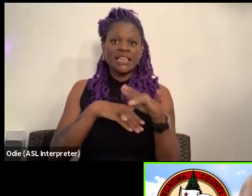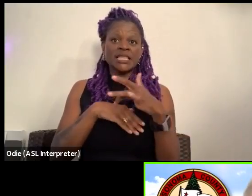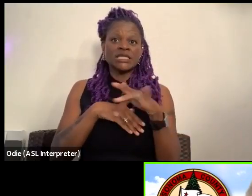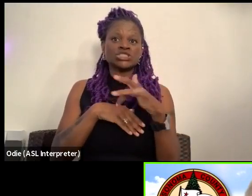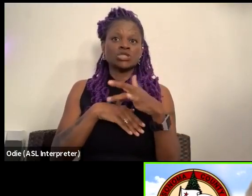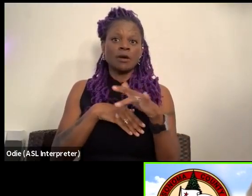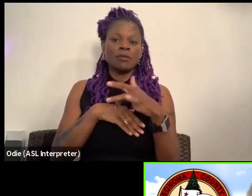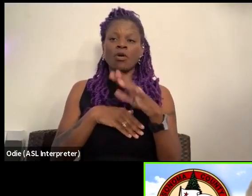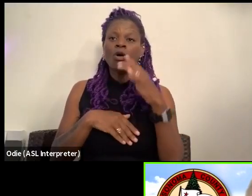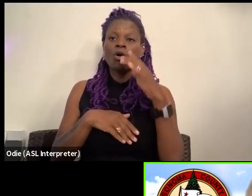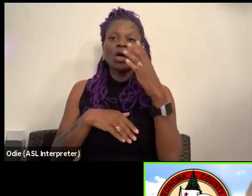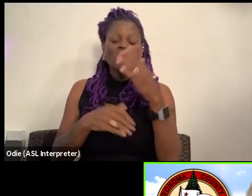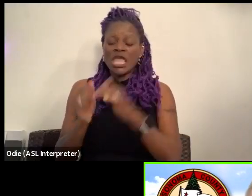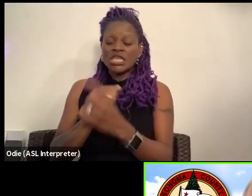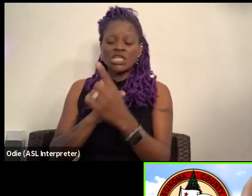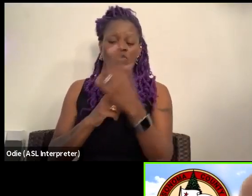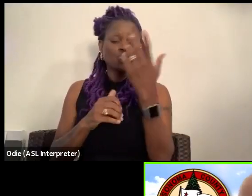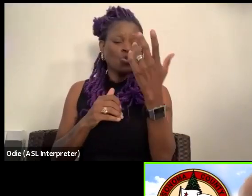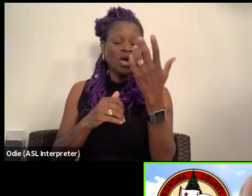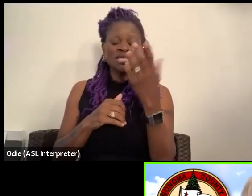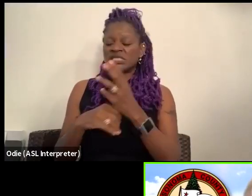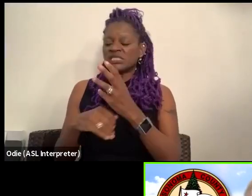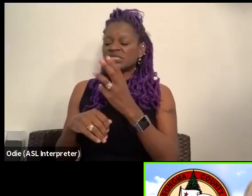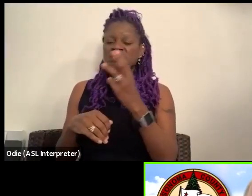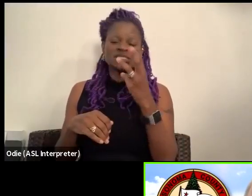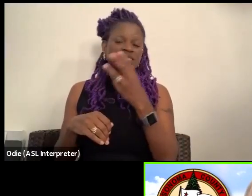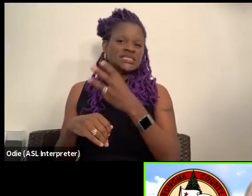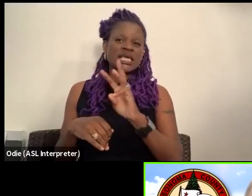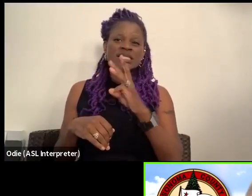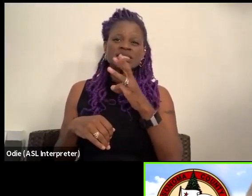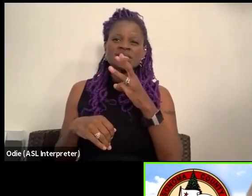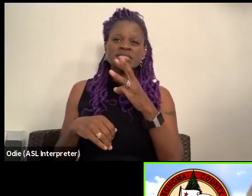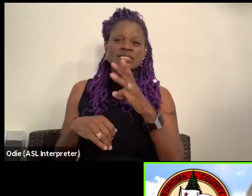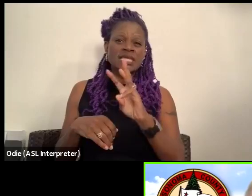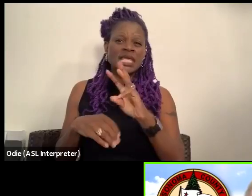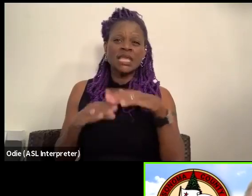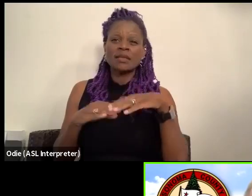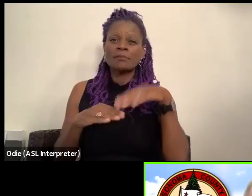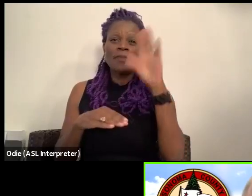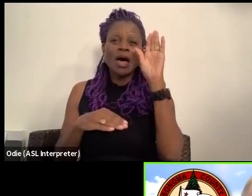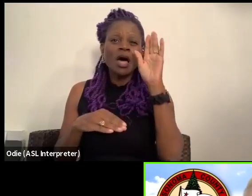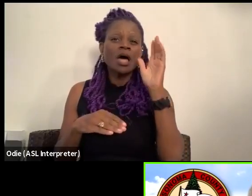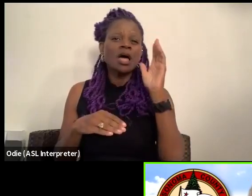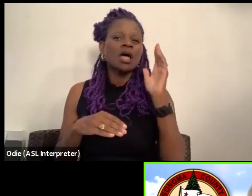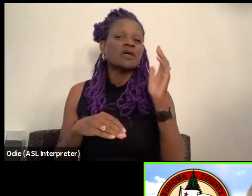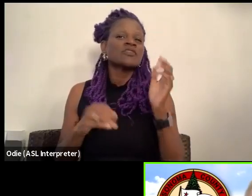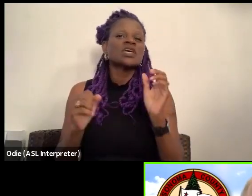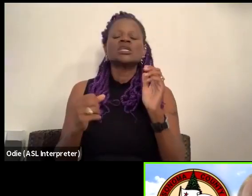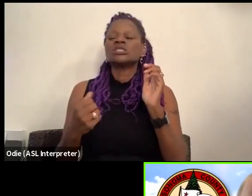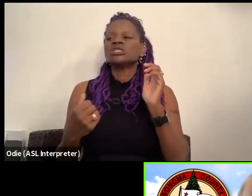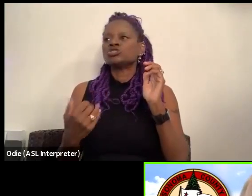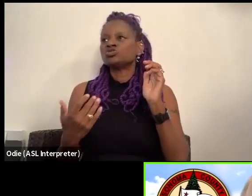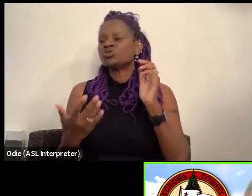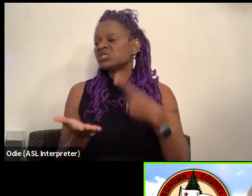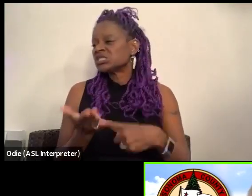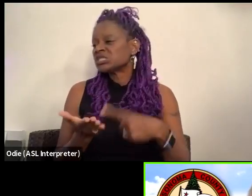anybody over 16 is is also some some language on travel and also got new new